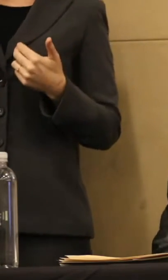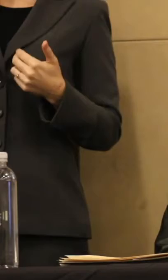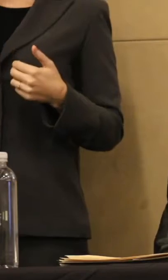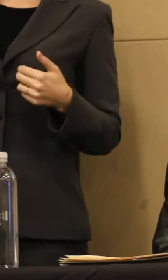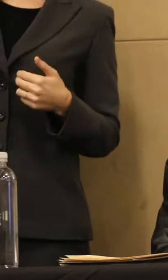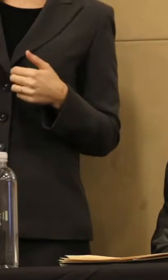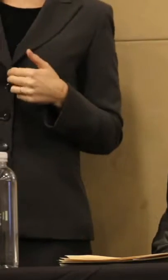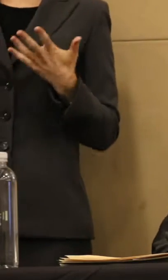in.